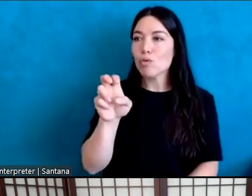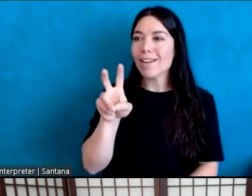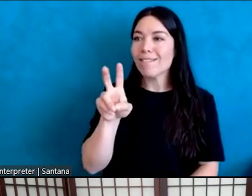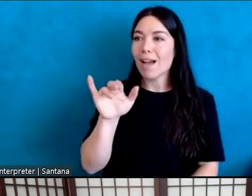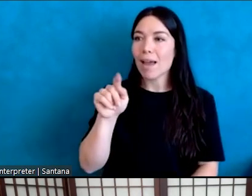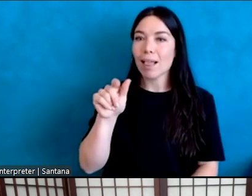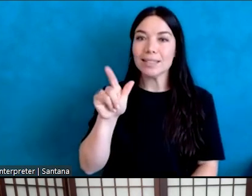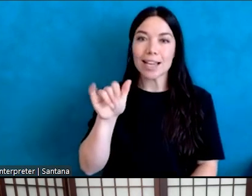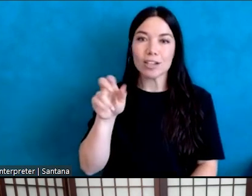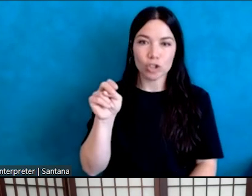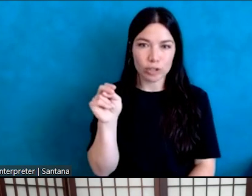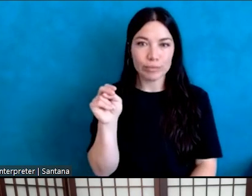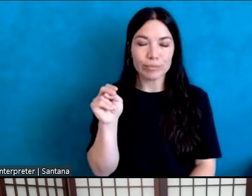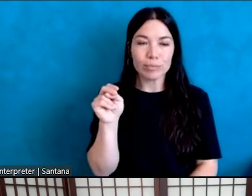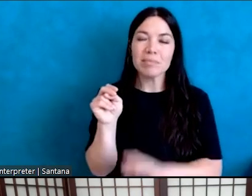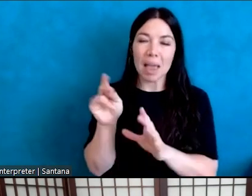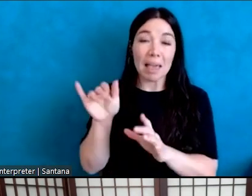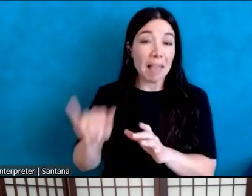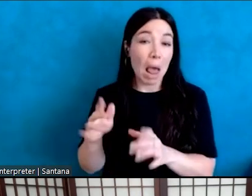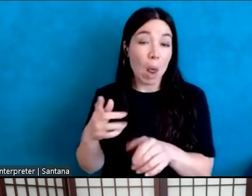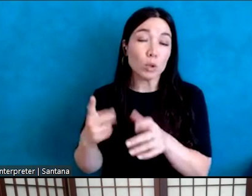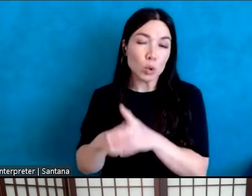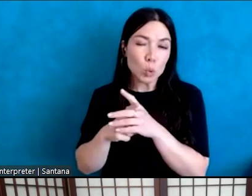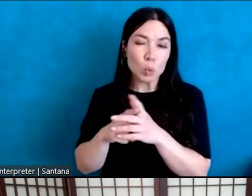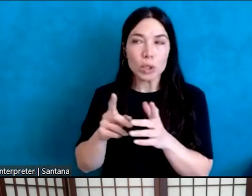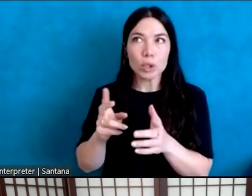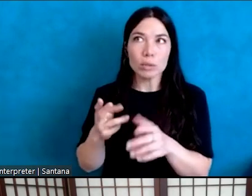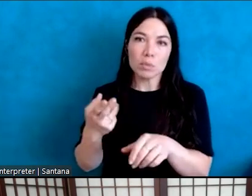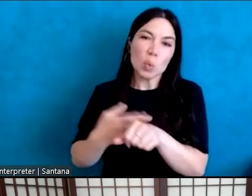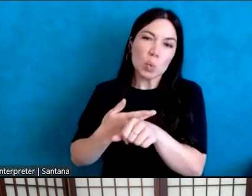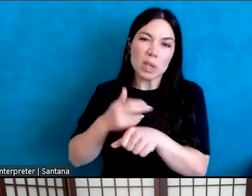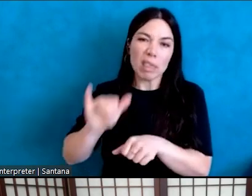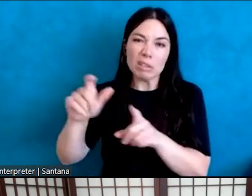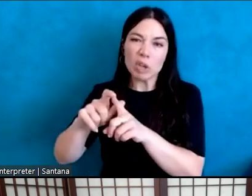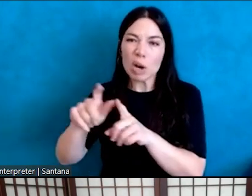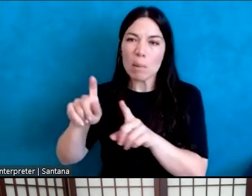But I came to find that that term or that effort focused overly, in my opinion,